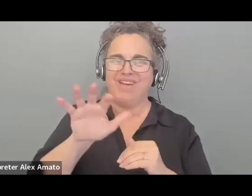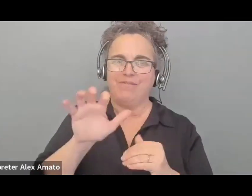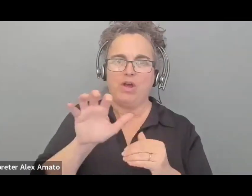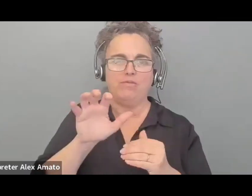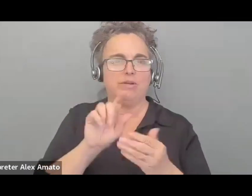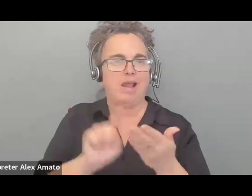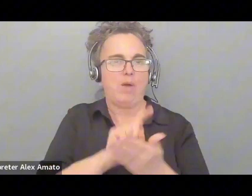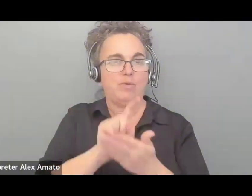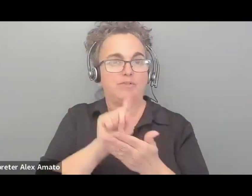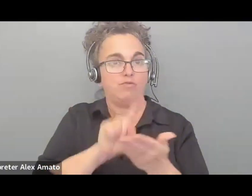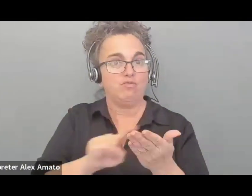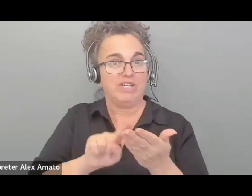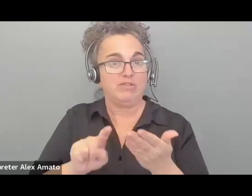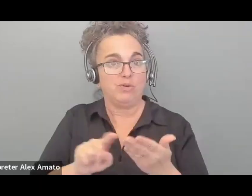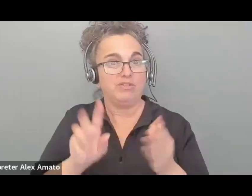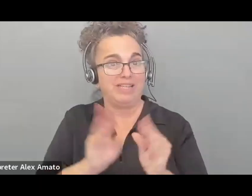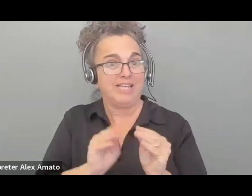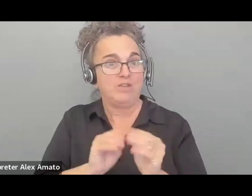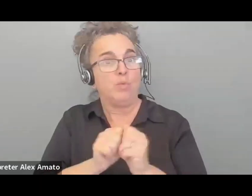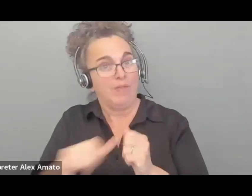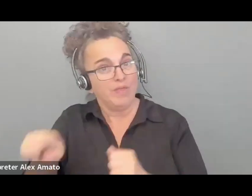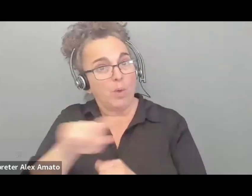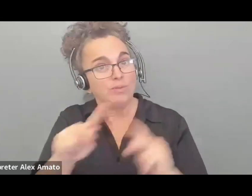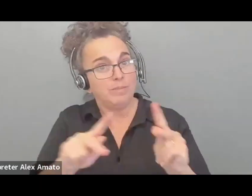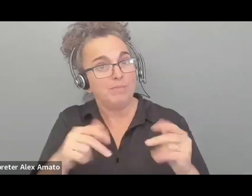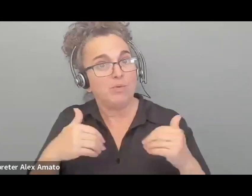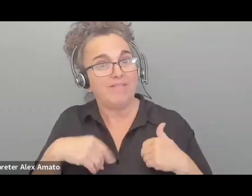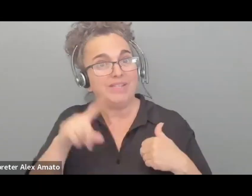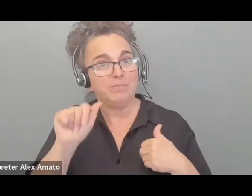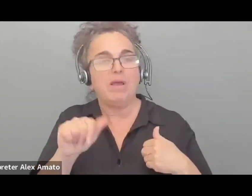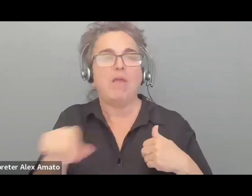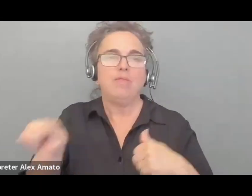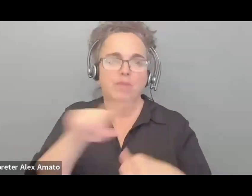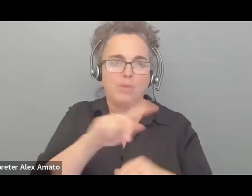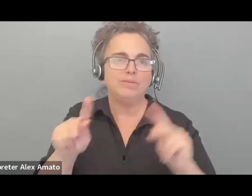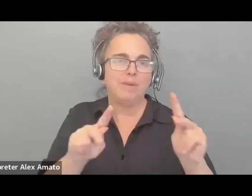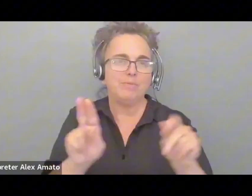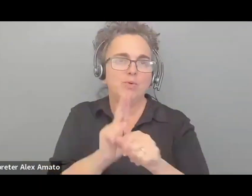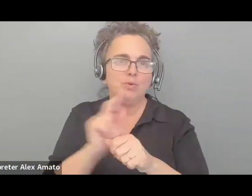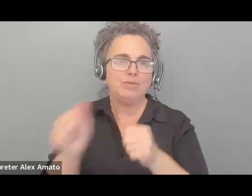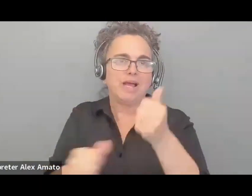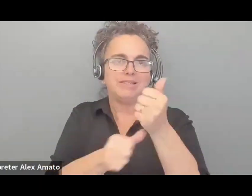and those who use assistive technology. She advocates for designers